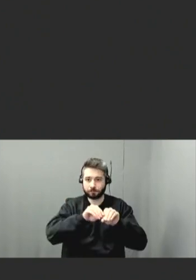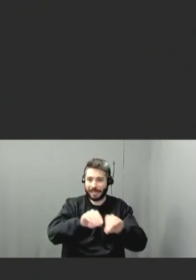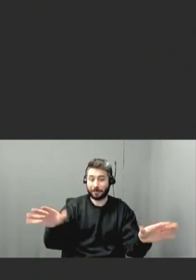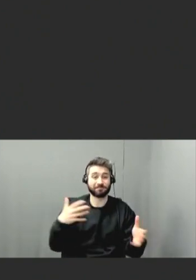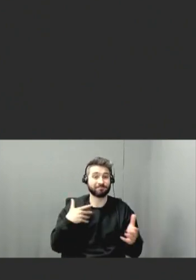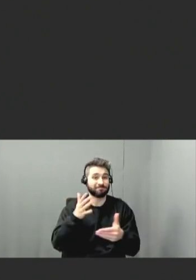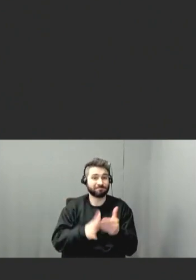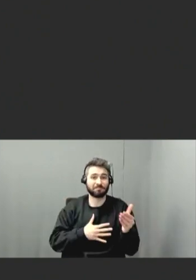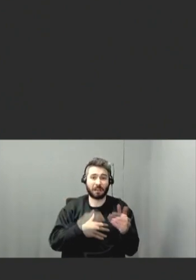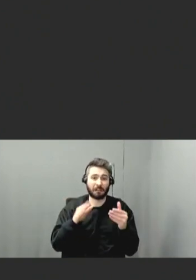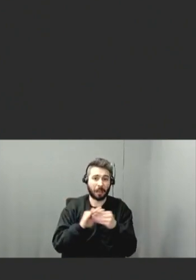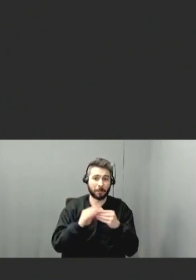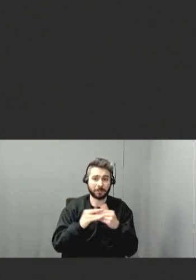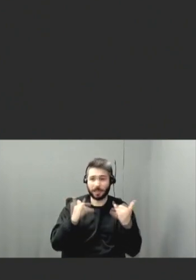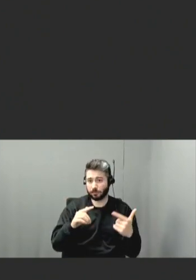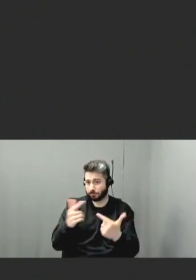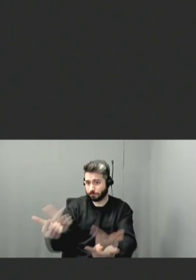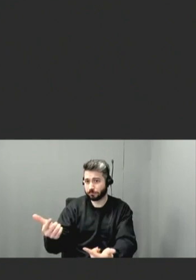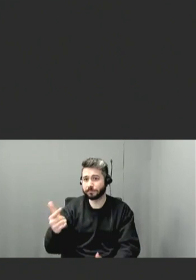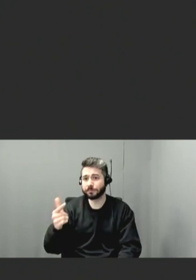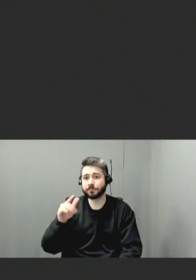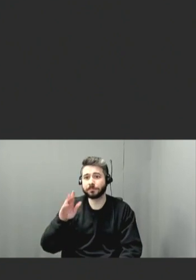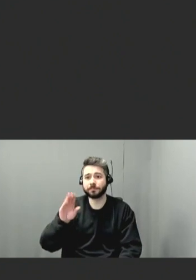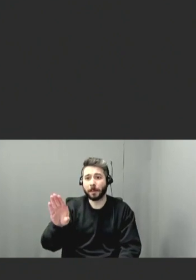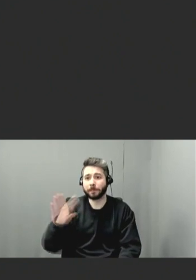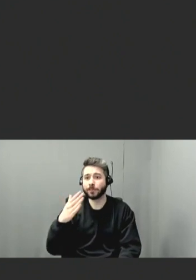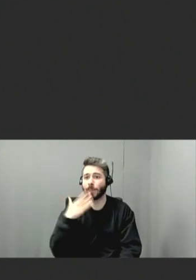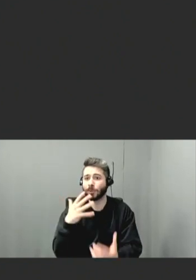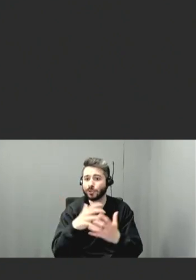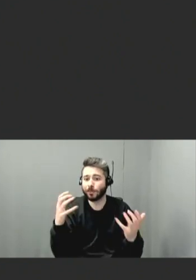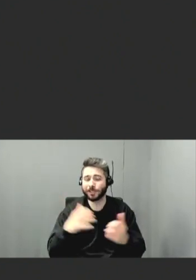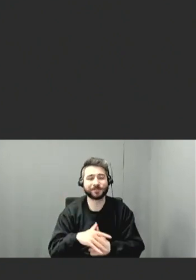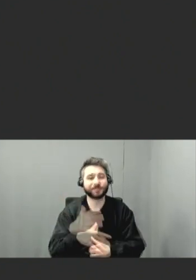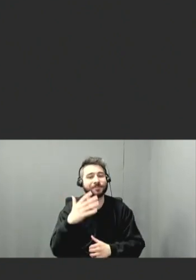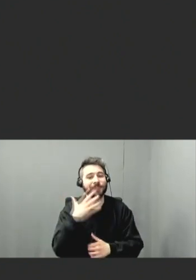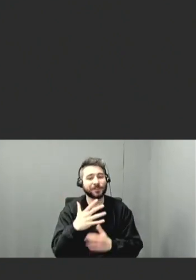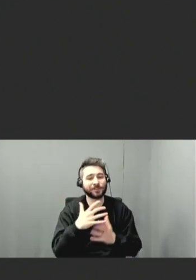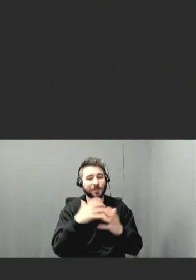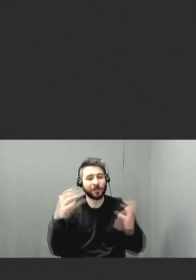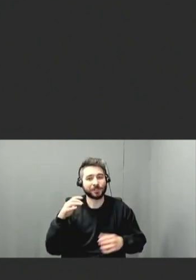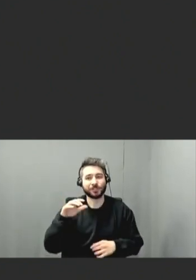So, I'll turn it back to you, Bob. Thanks so much. Robert Hopkins: Thank you very much, Dr. Johnson.